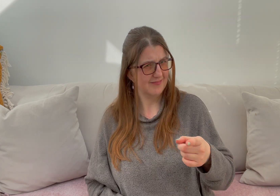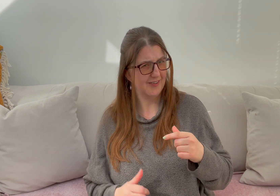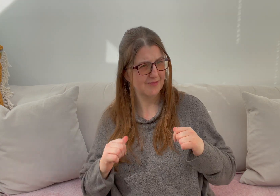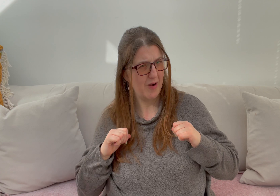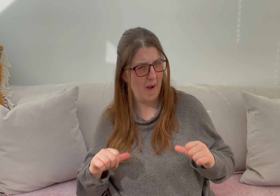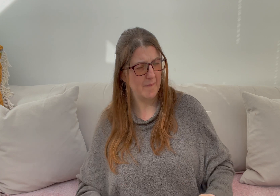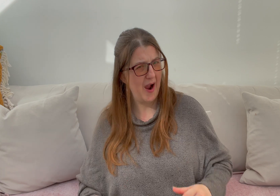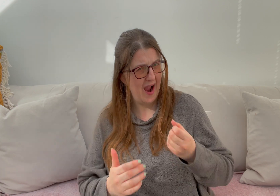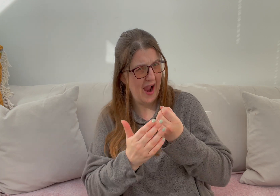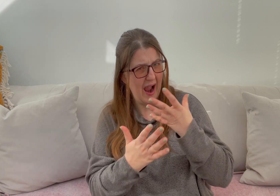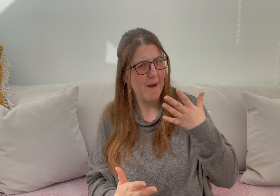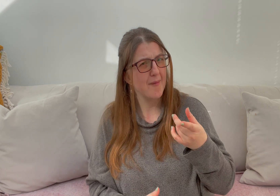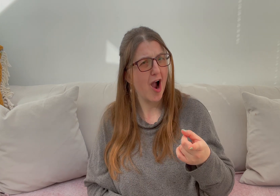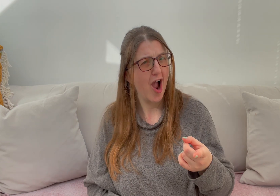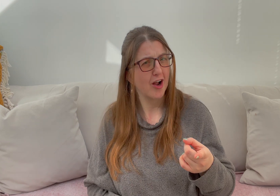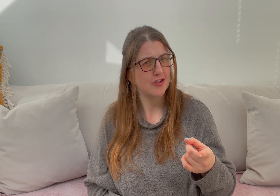your Jumper how much?